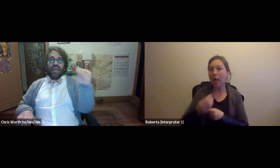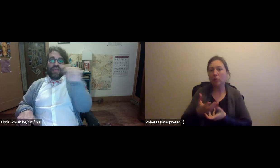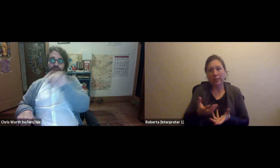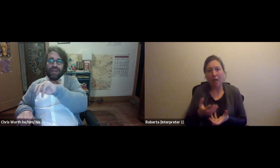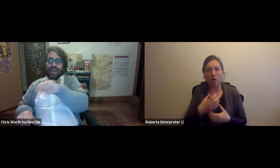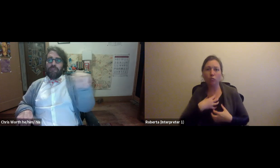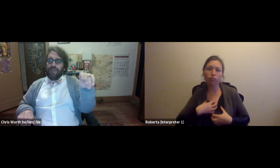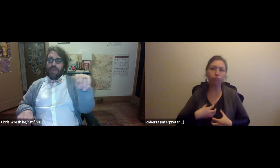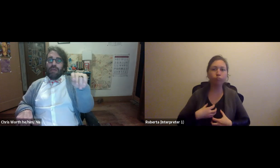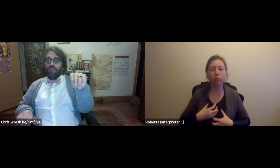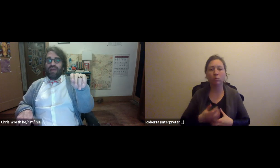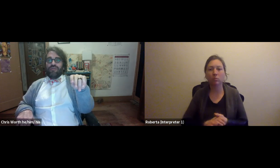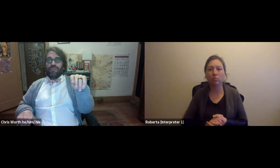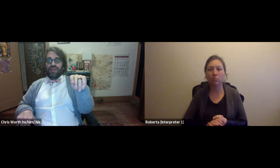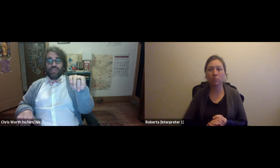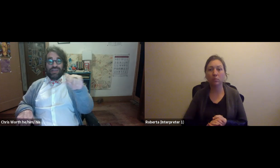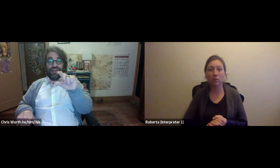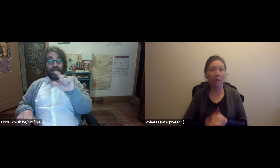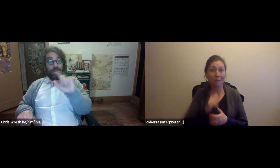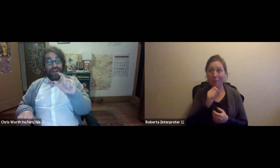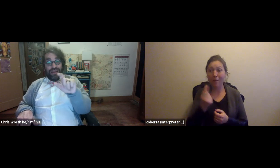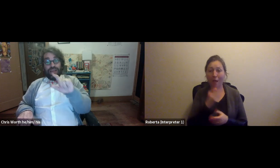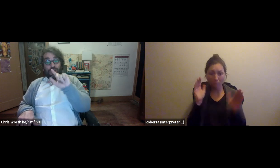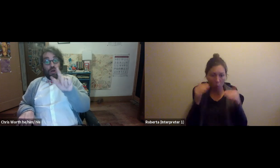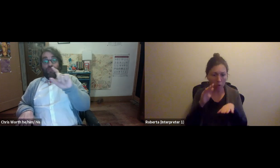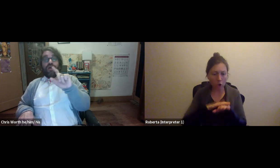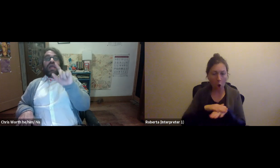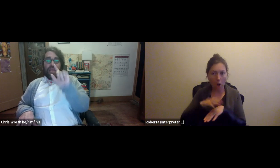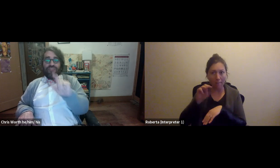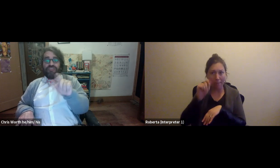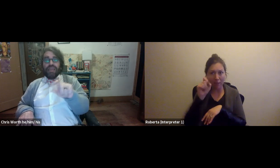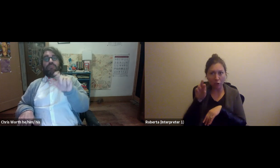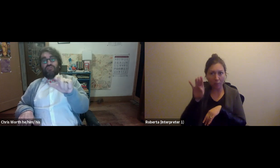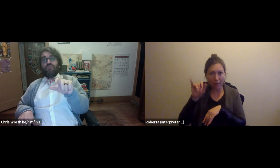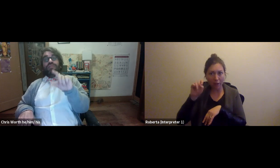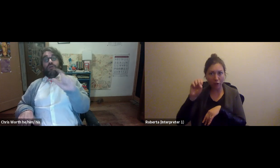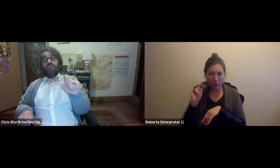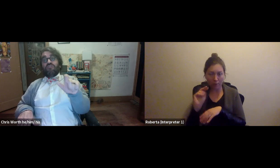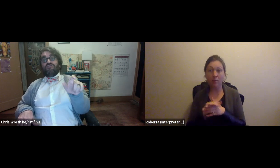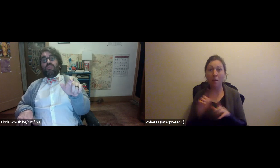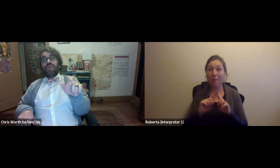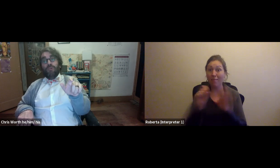and they might not be around masturbation. In the State of Missouri there are still people